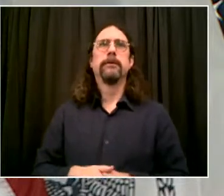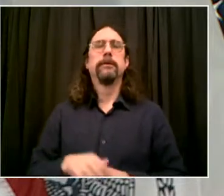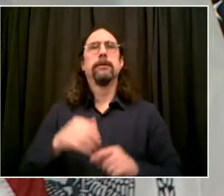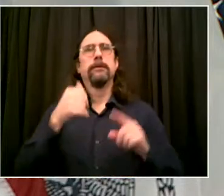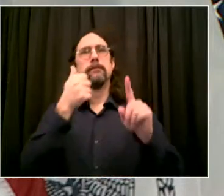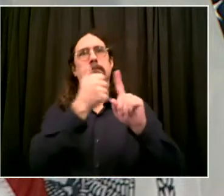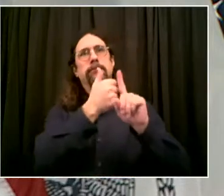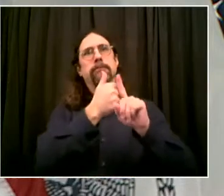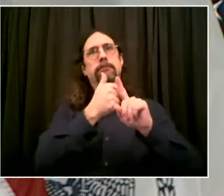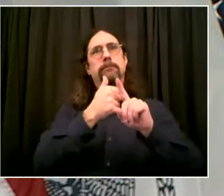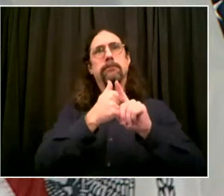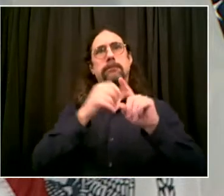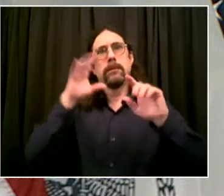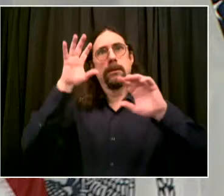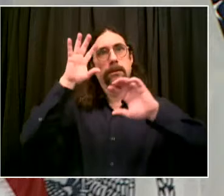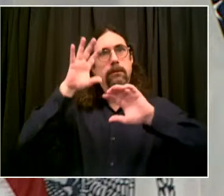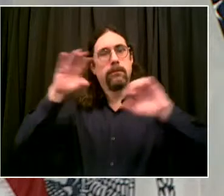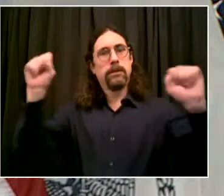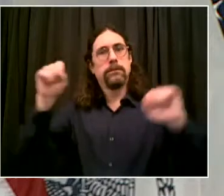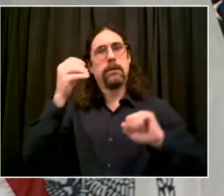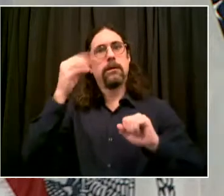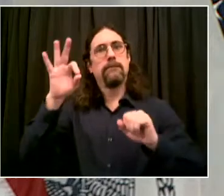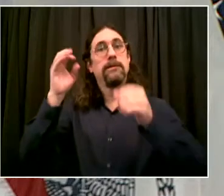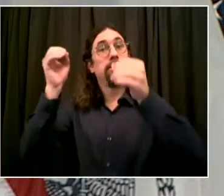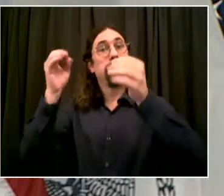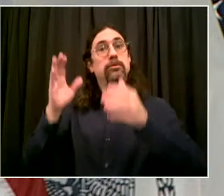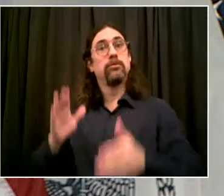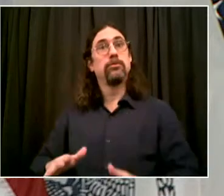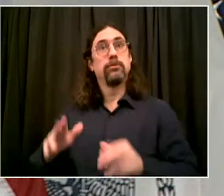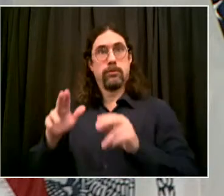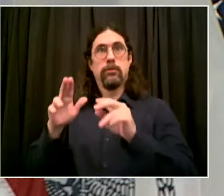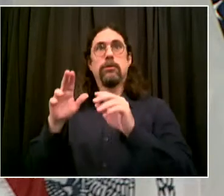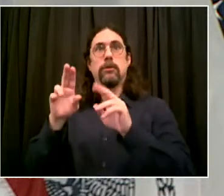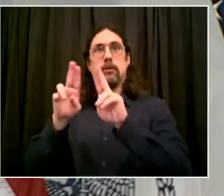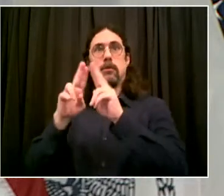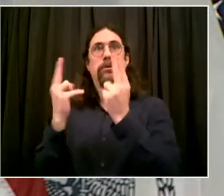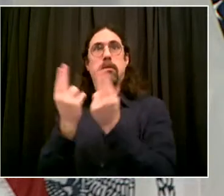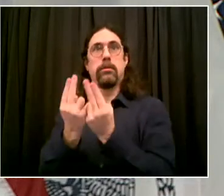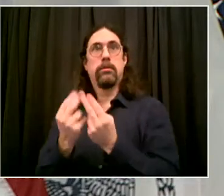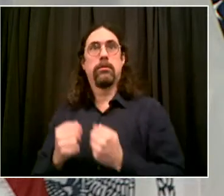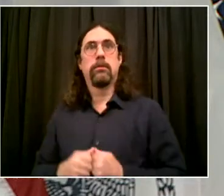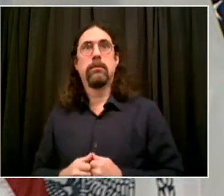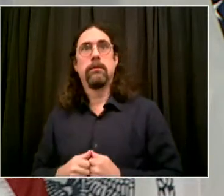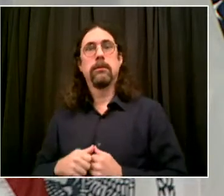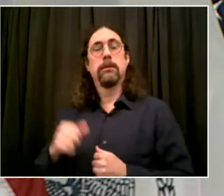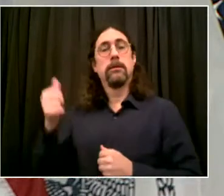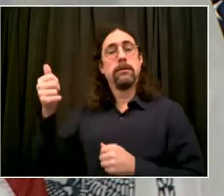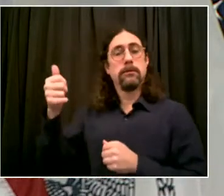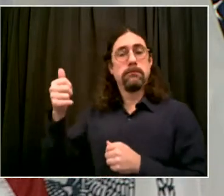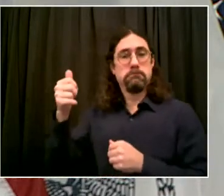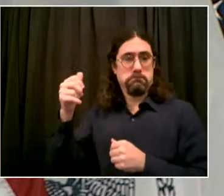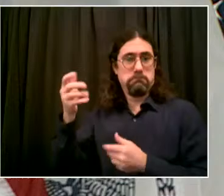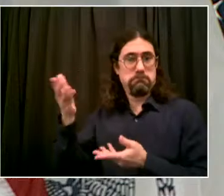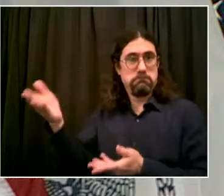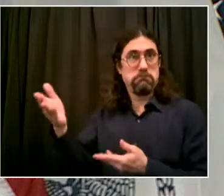FOLKS WHO SERVICE.